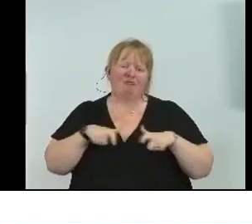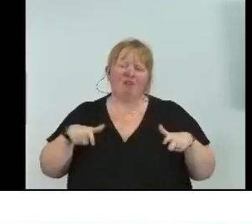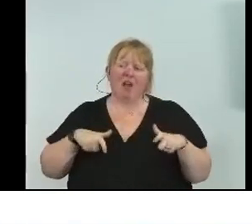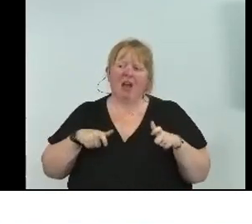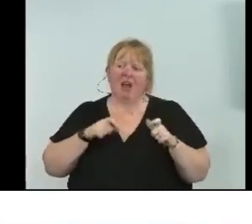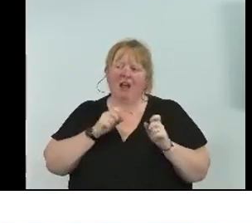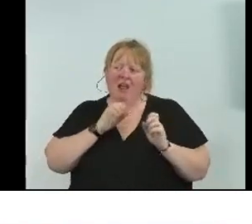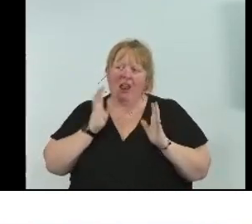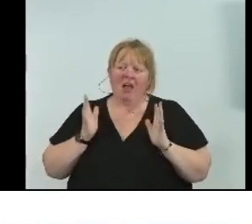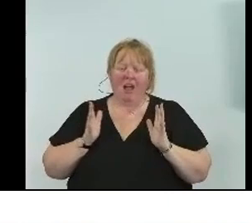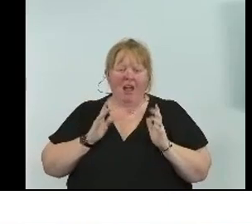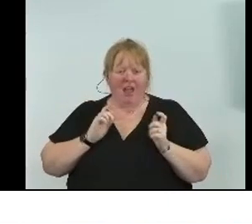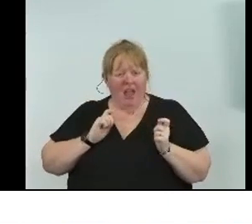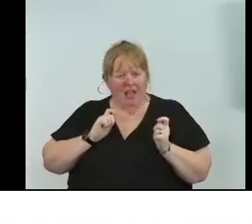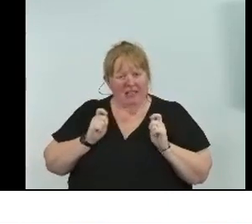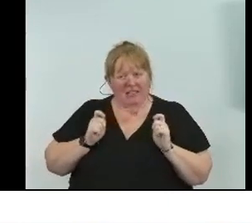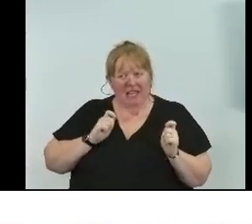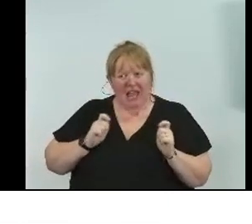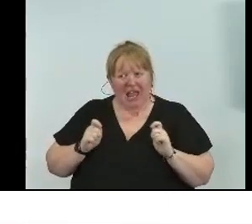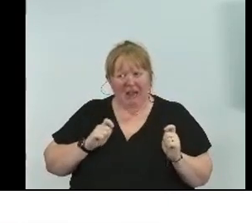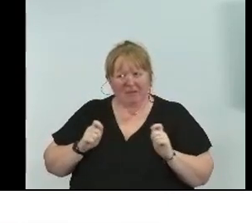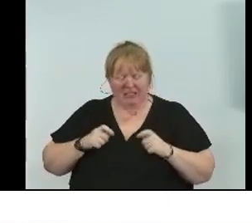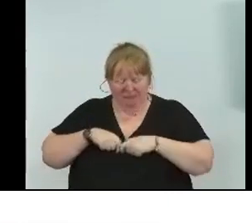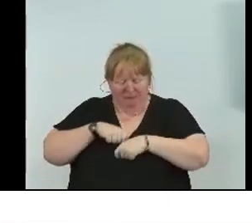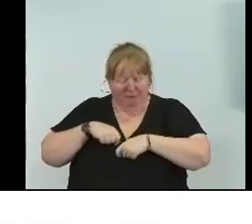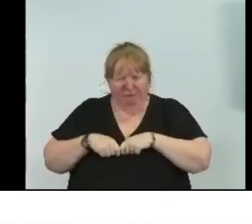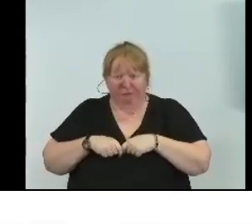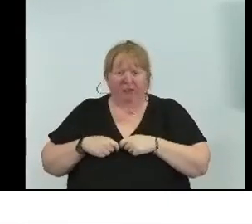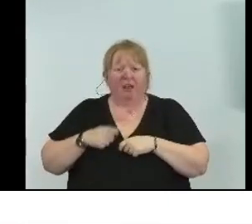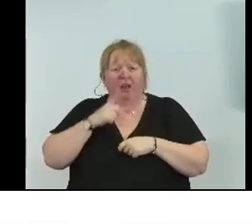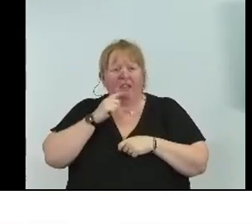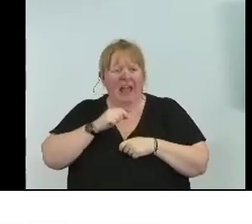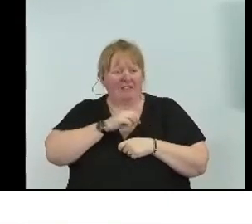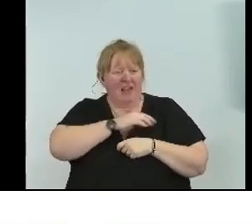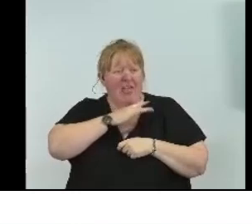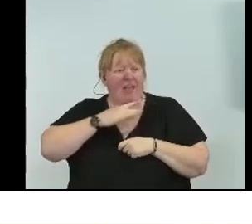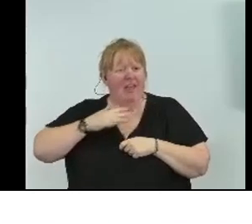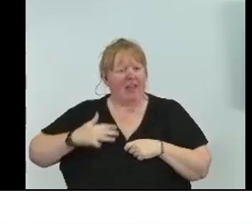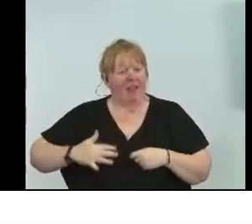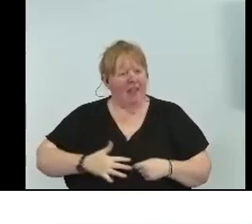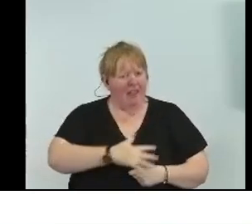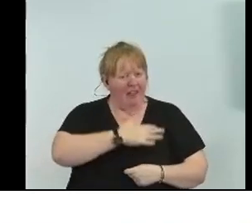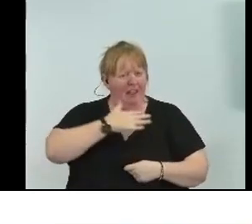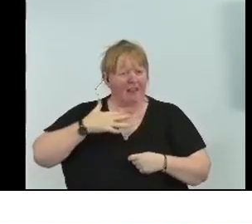that there is an adaptive lingerie piece with lace on. It makes it a bit more sexy.